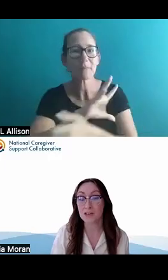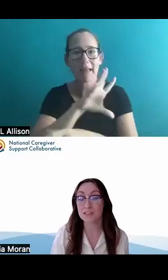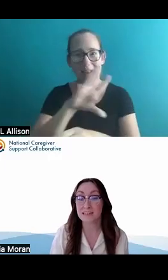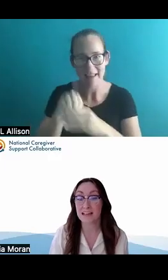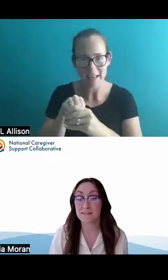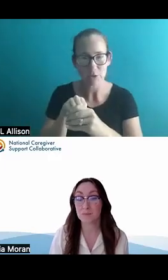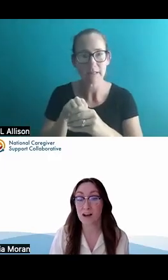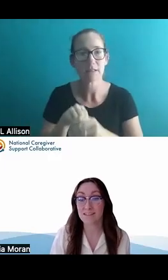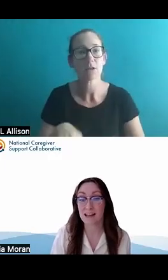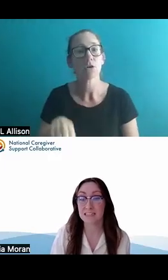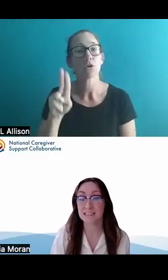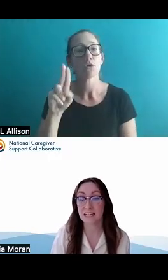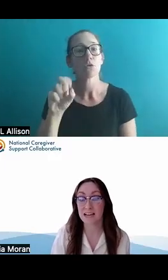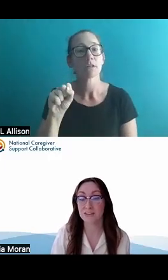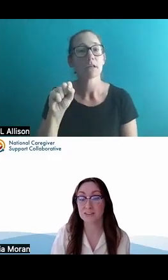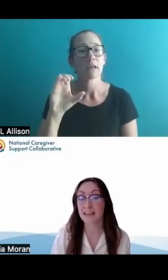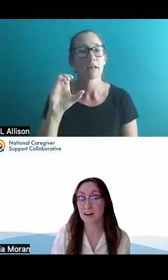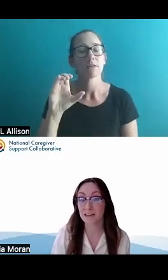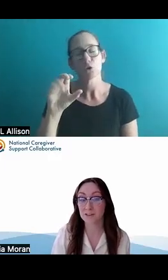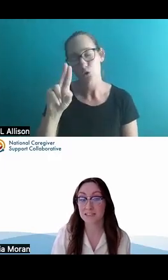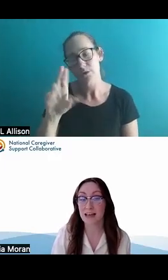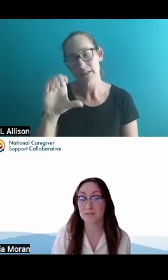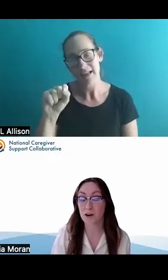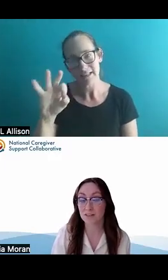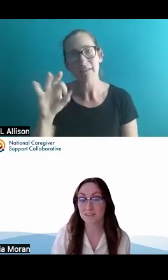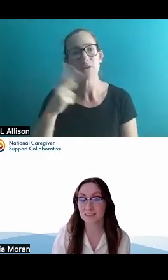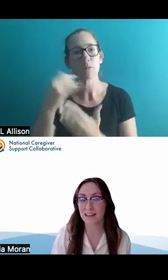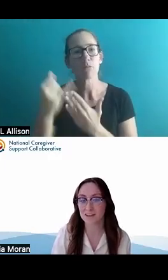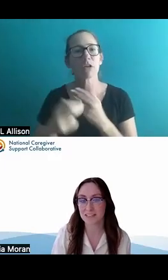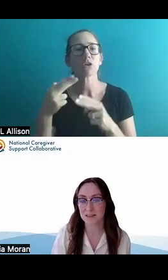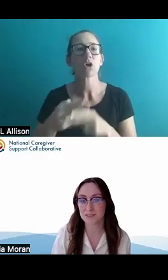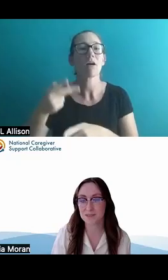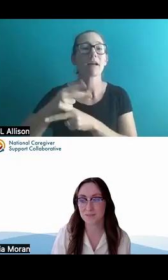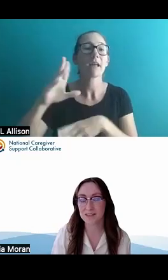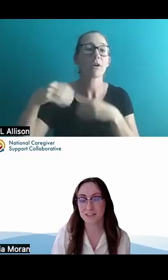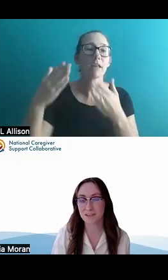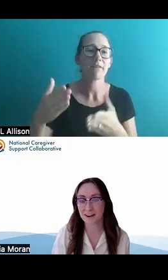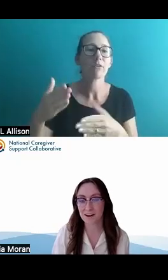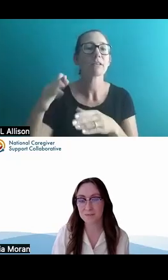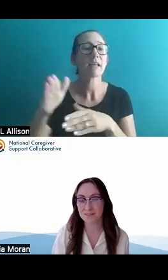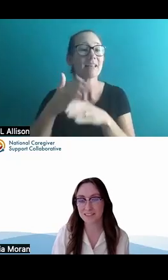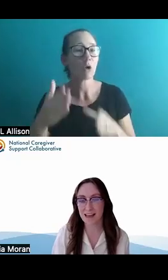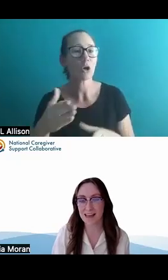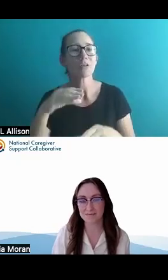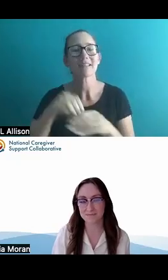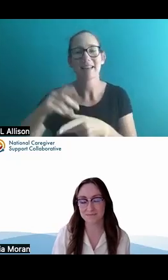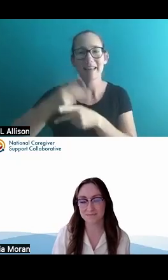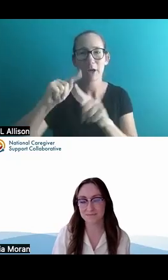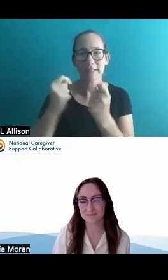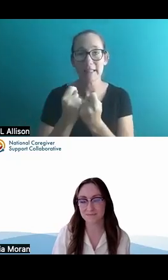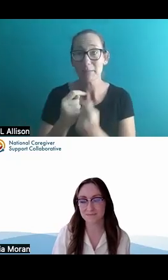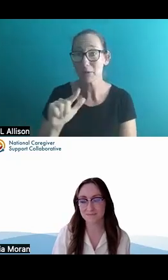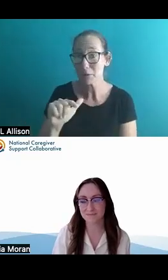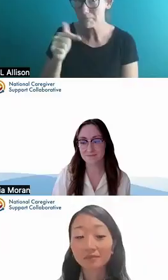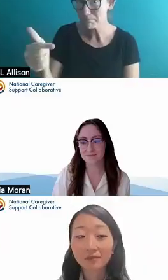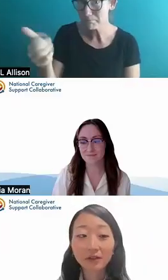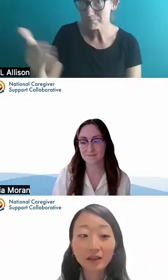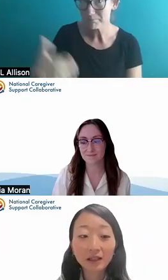UCSF's project is titled "Caregivers as Partners in Care Teams" so Clara please go ahead. Great,